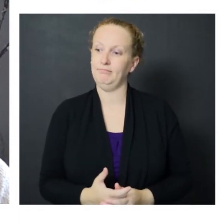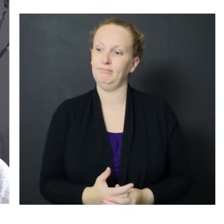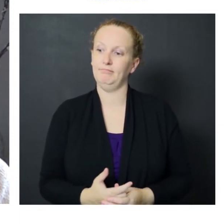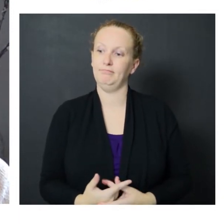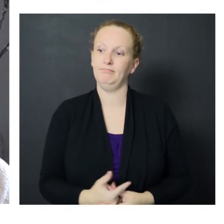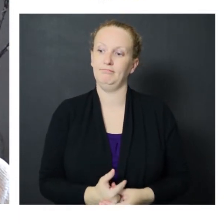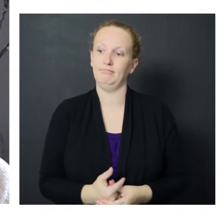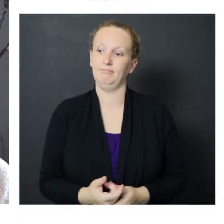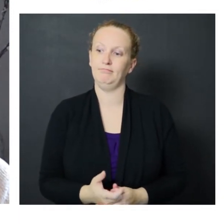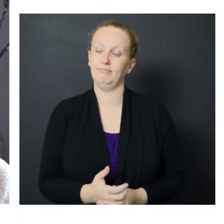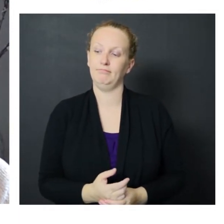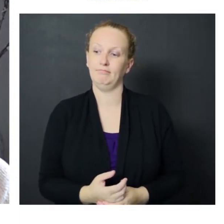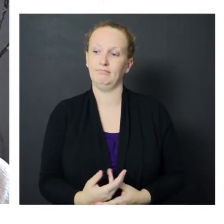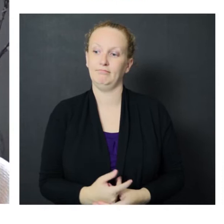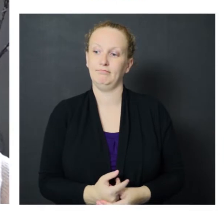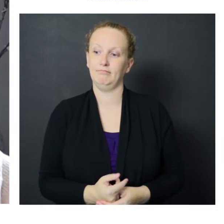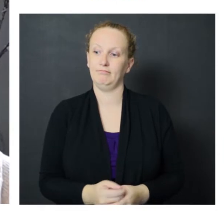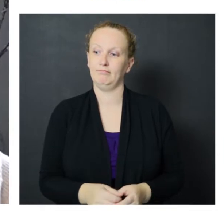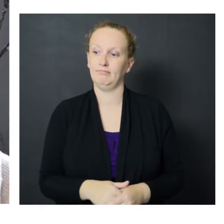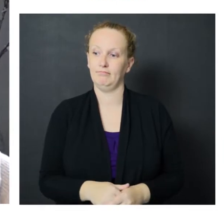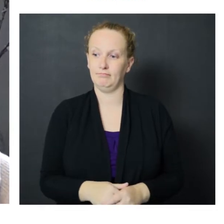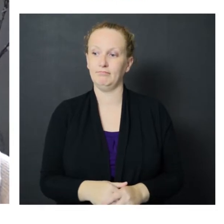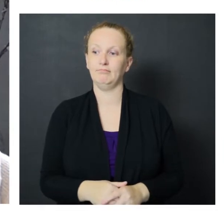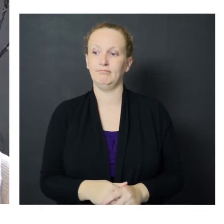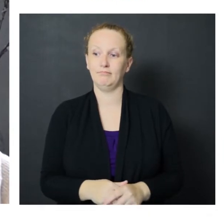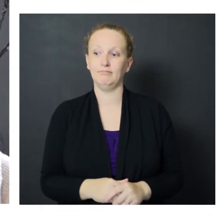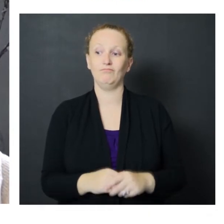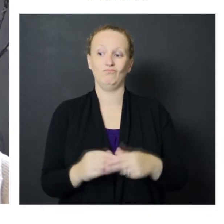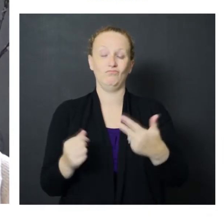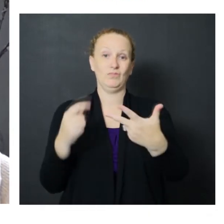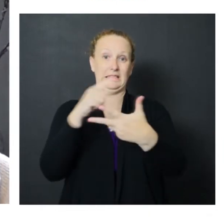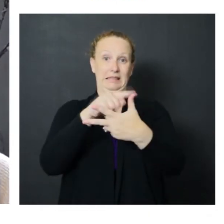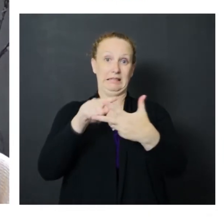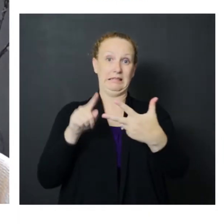So, out of these three I hope the first one is to stay.